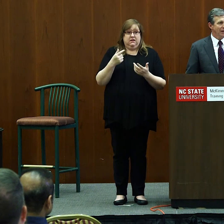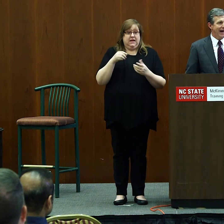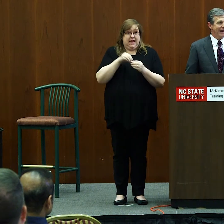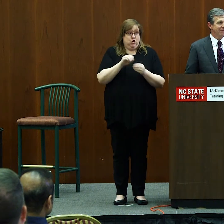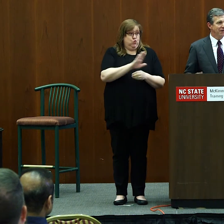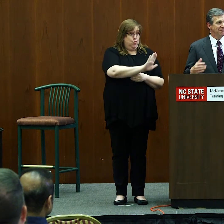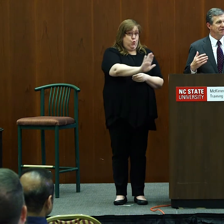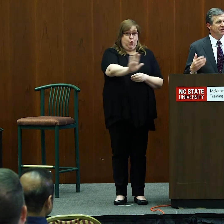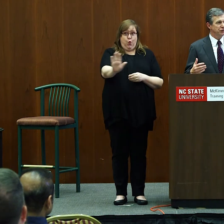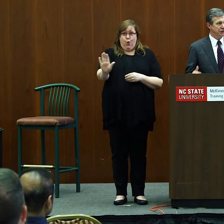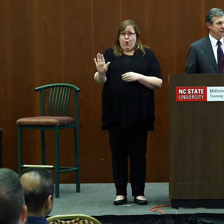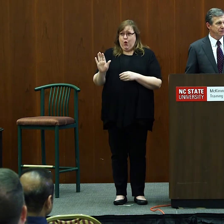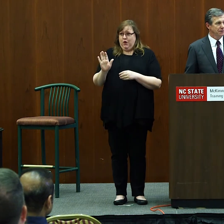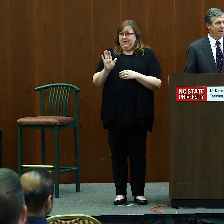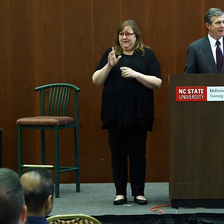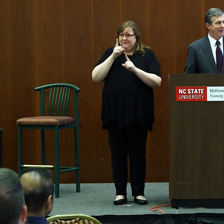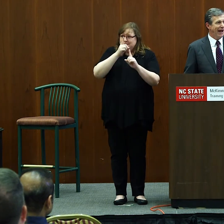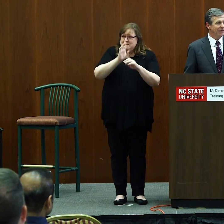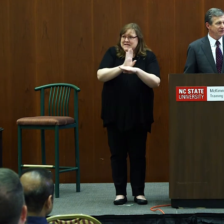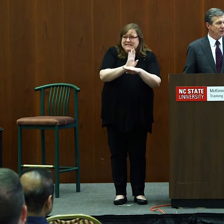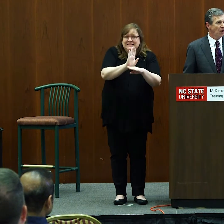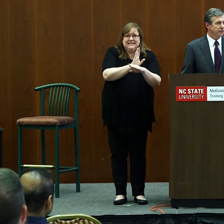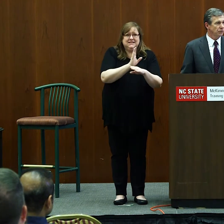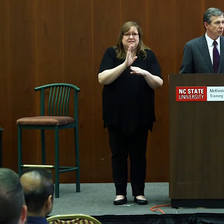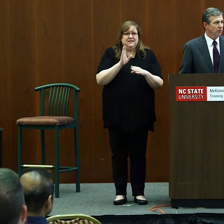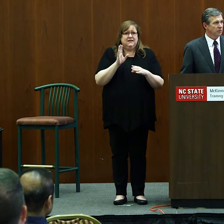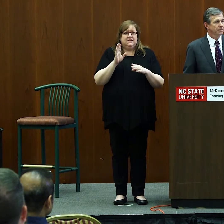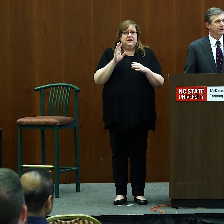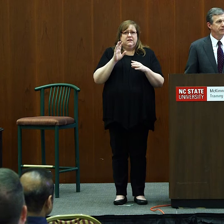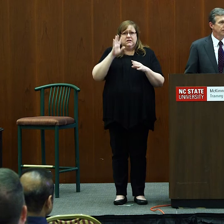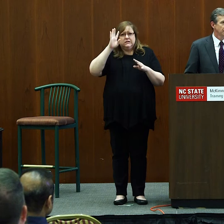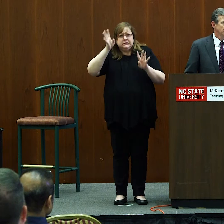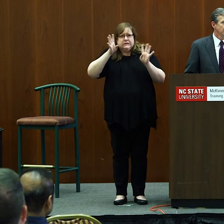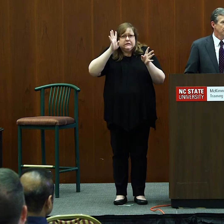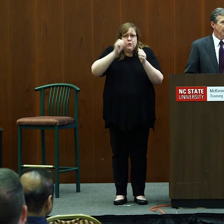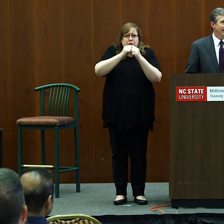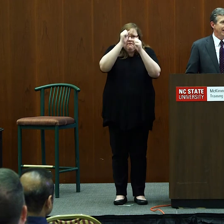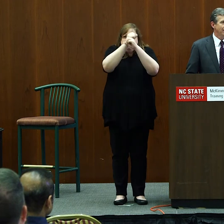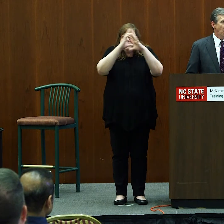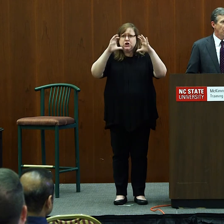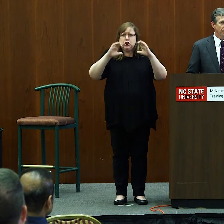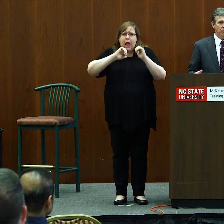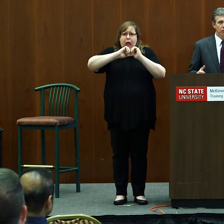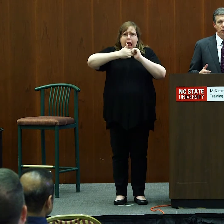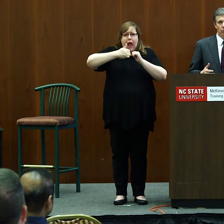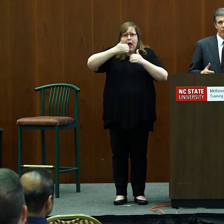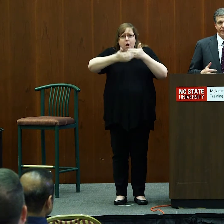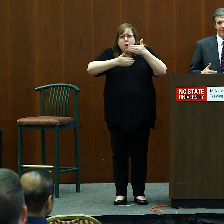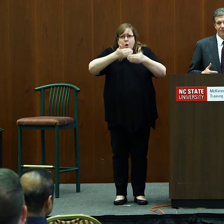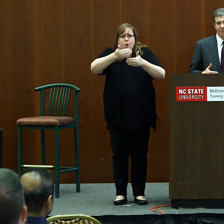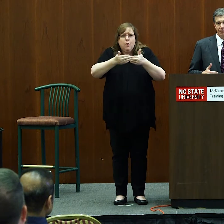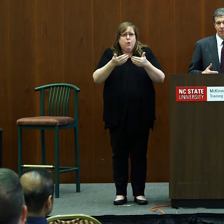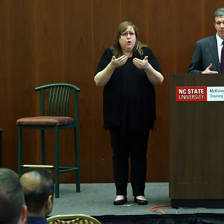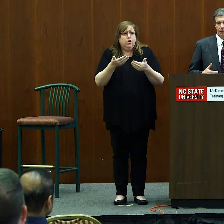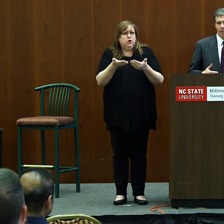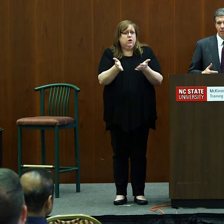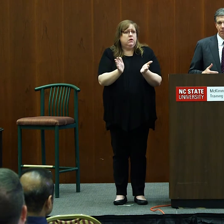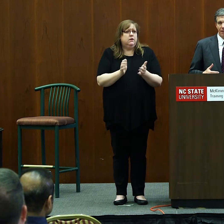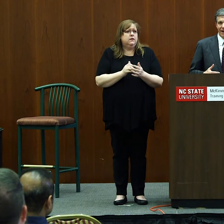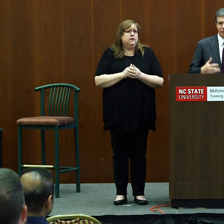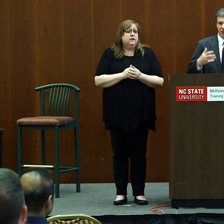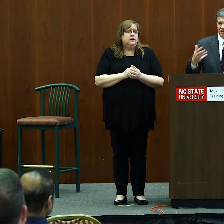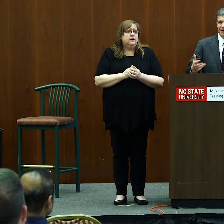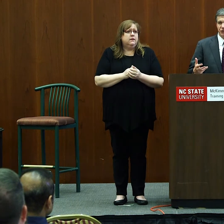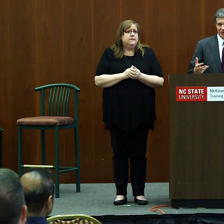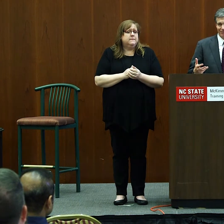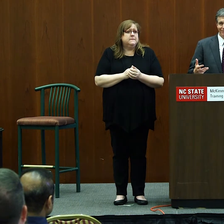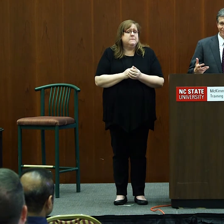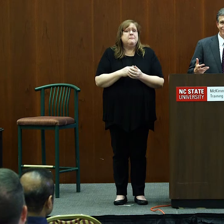have a vision about how this ought to work and although we have trepidation